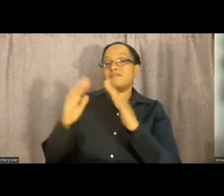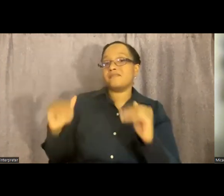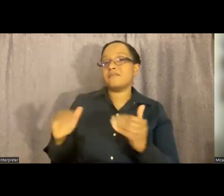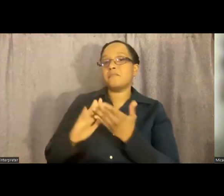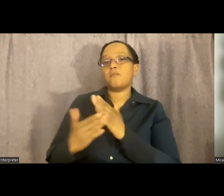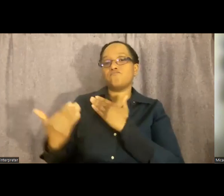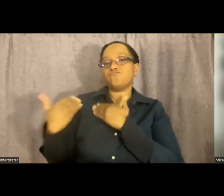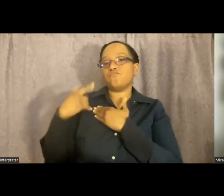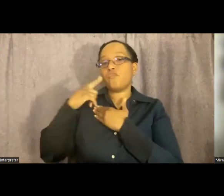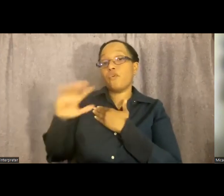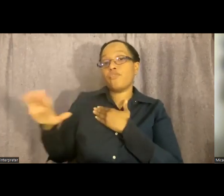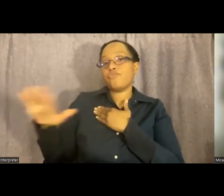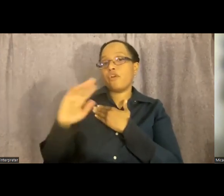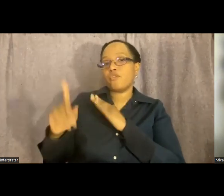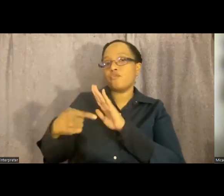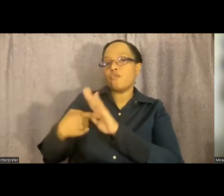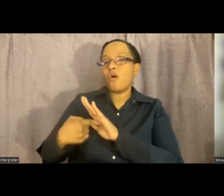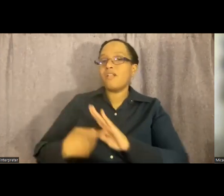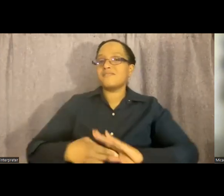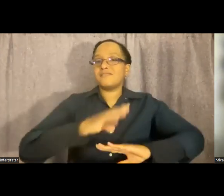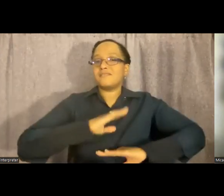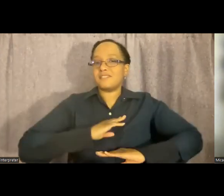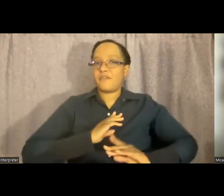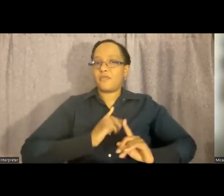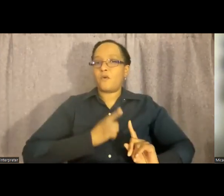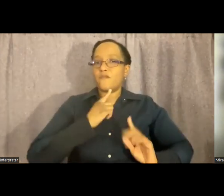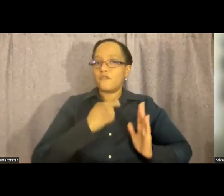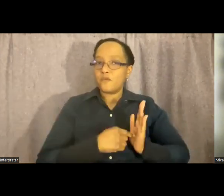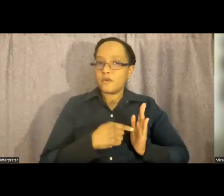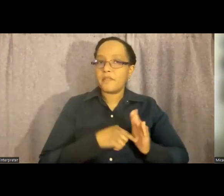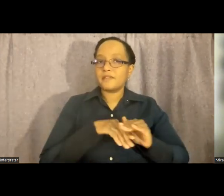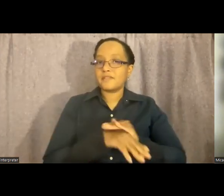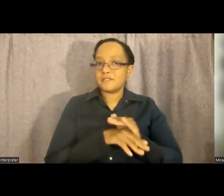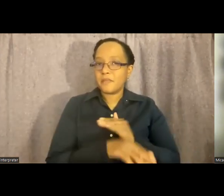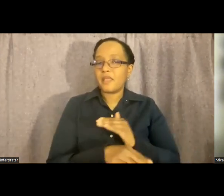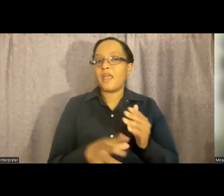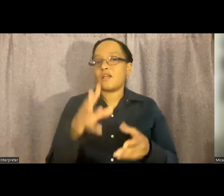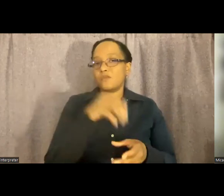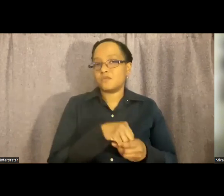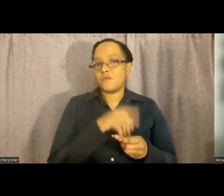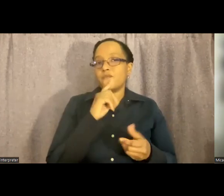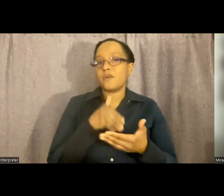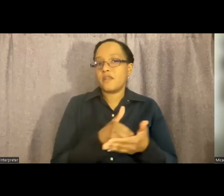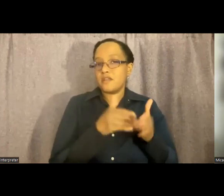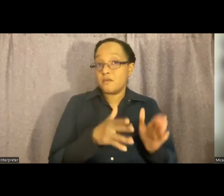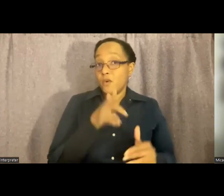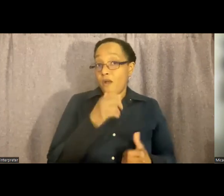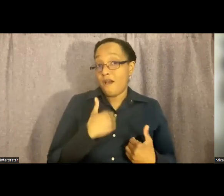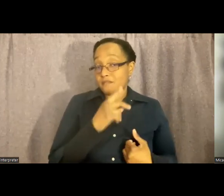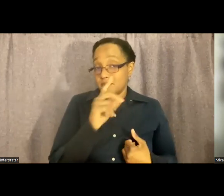roles in meeting the goals of affordability, accessibility and inclusivity and building